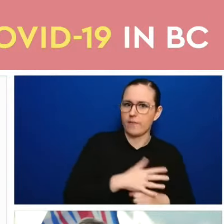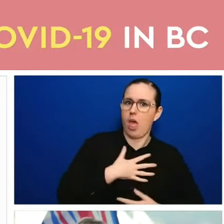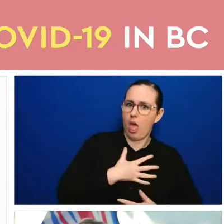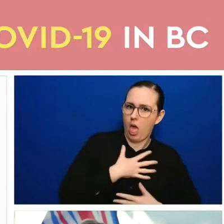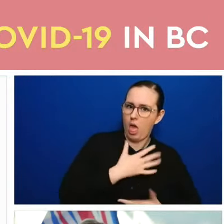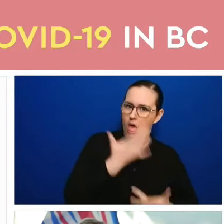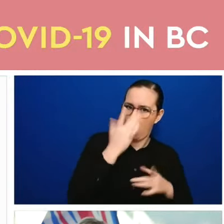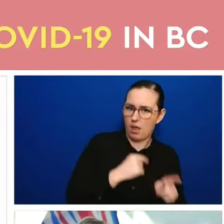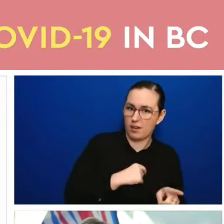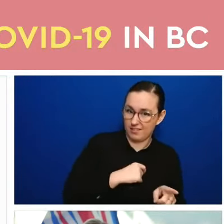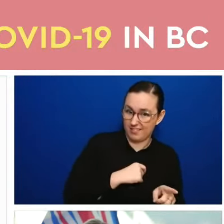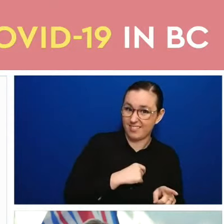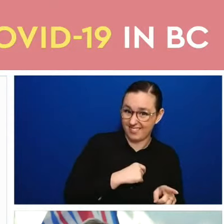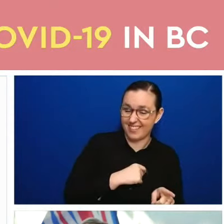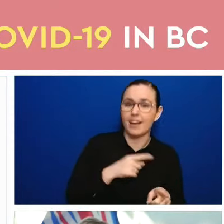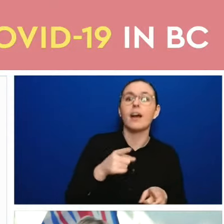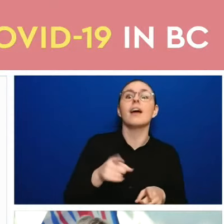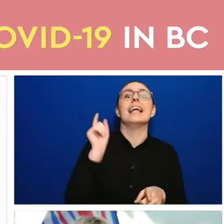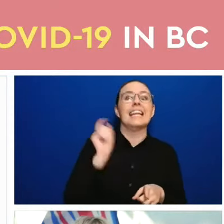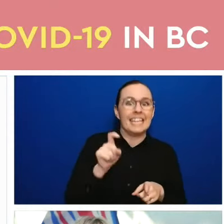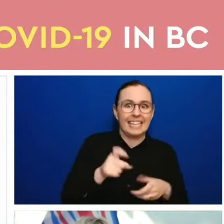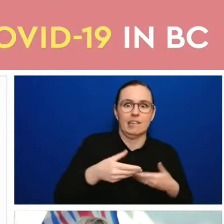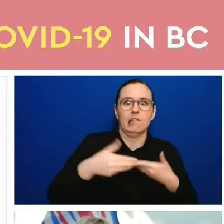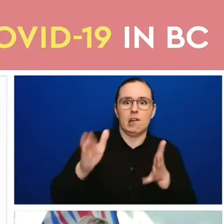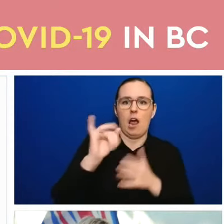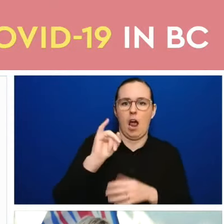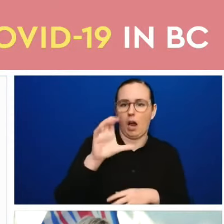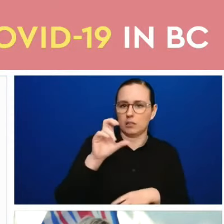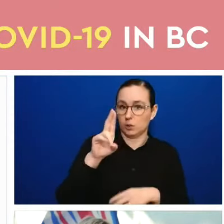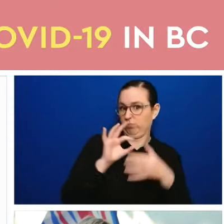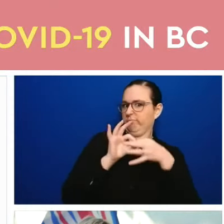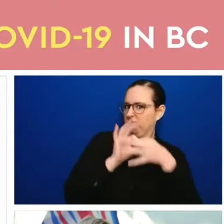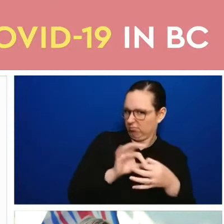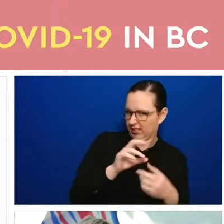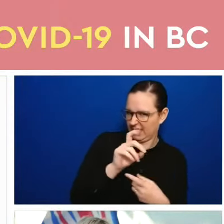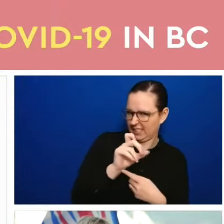admitted because of COVID-19.